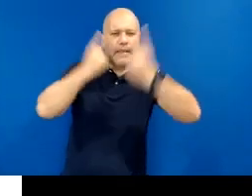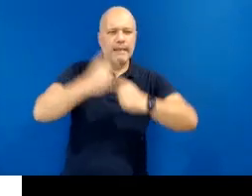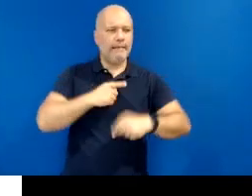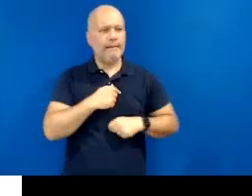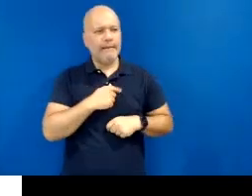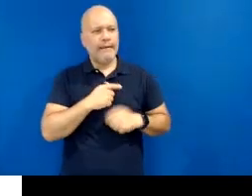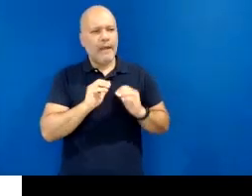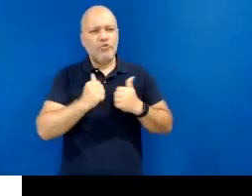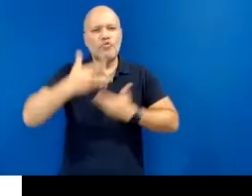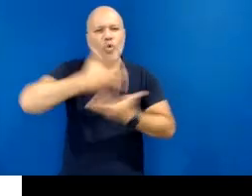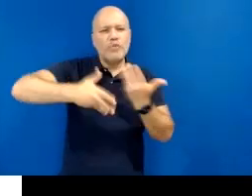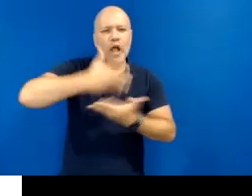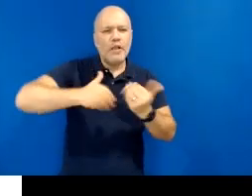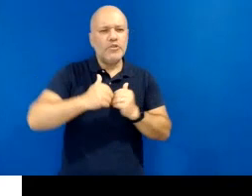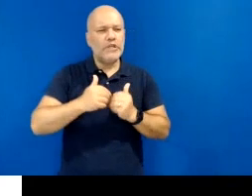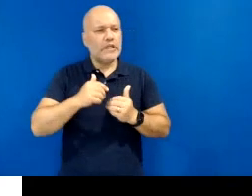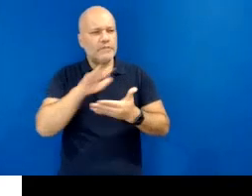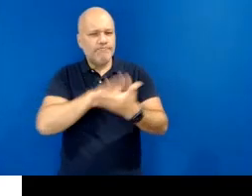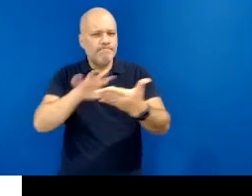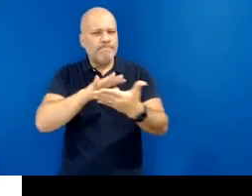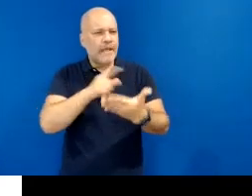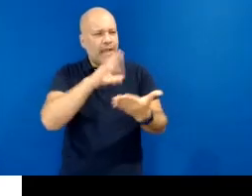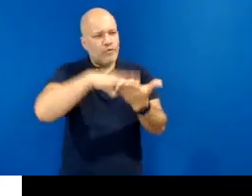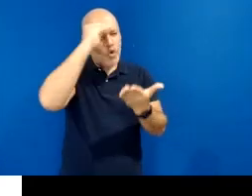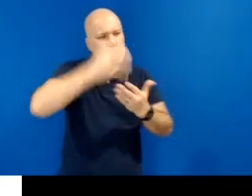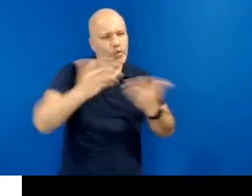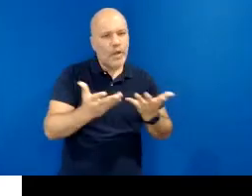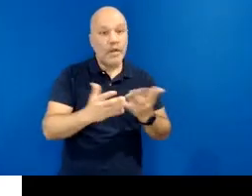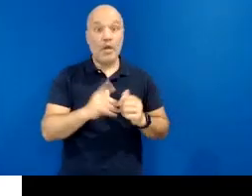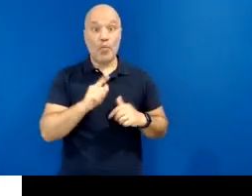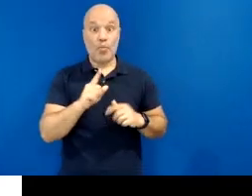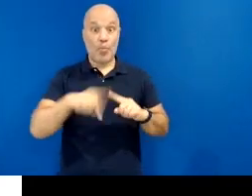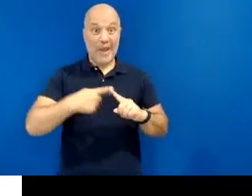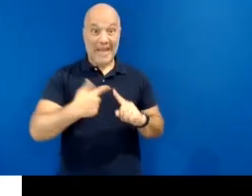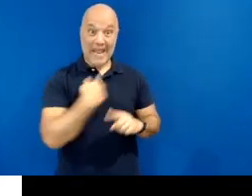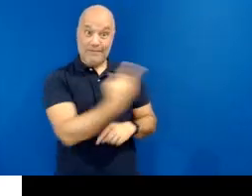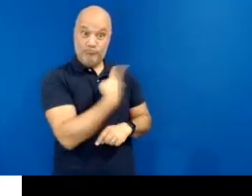Once that relationship is established and they see the diverse images